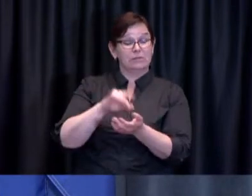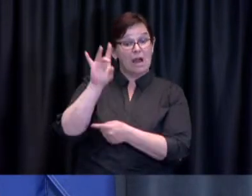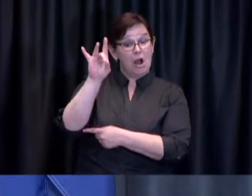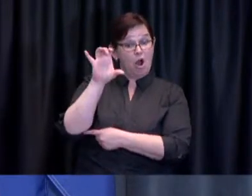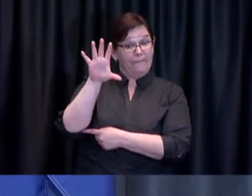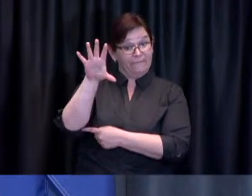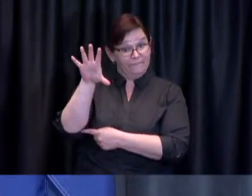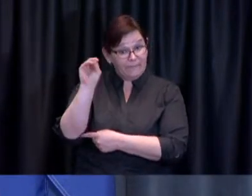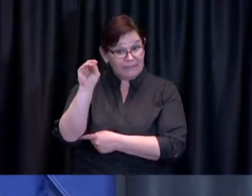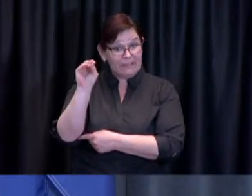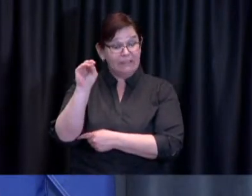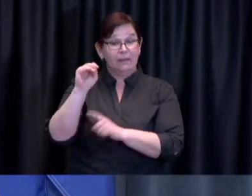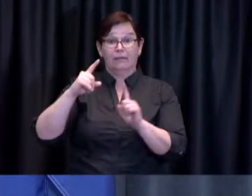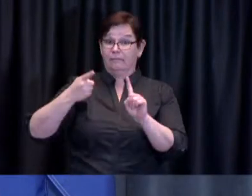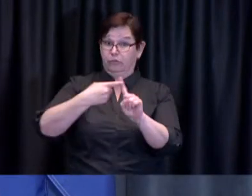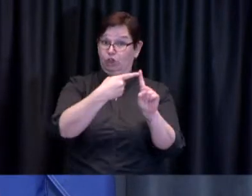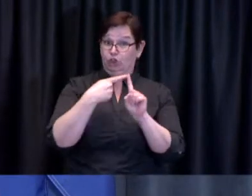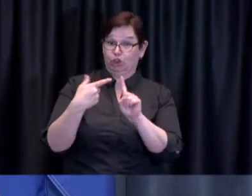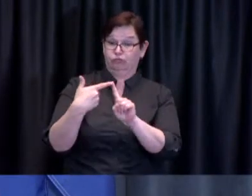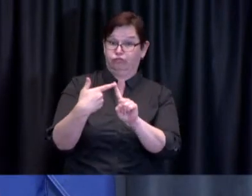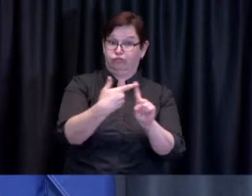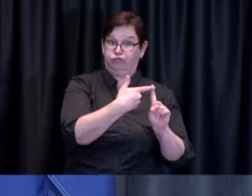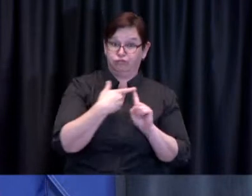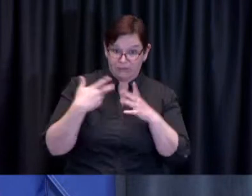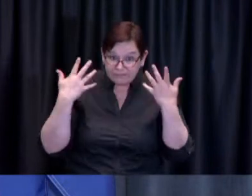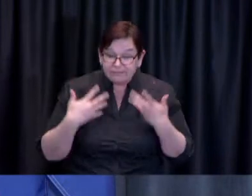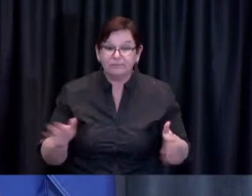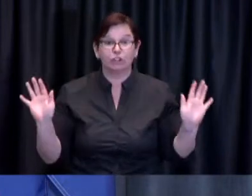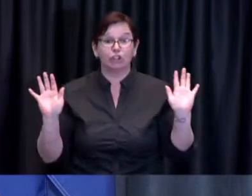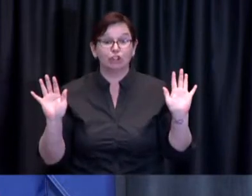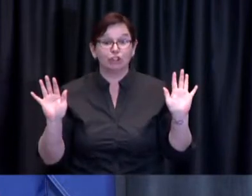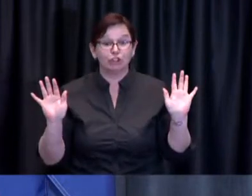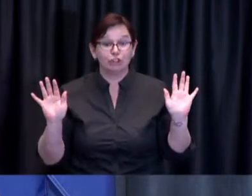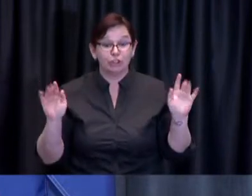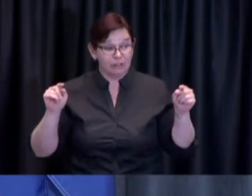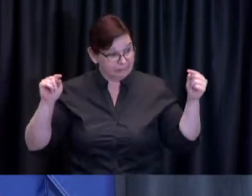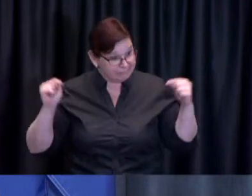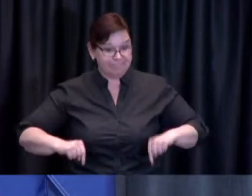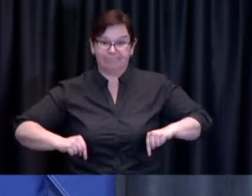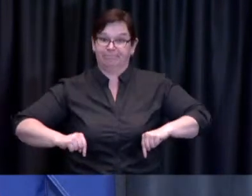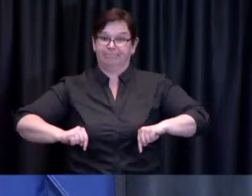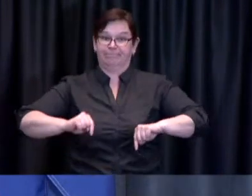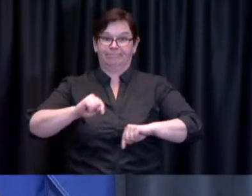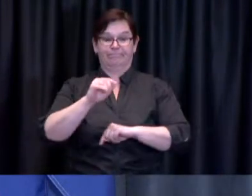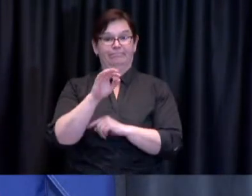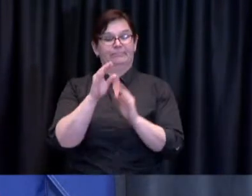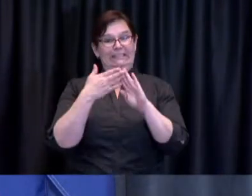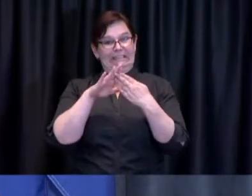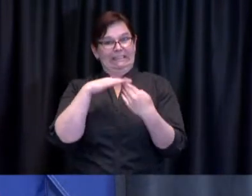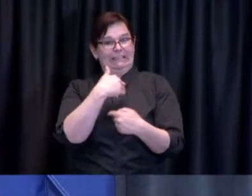first dose appointments still available in city operated clinics between today and July 4.